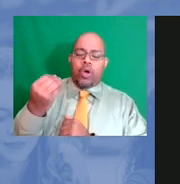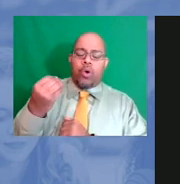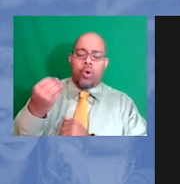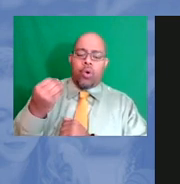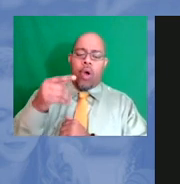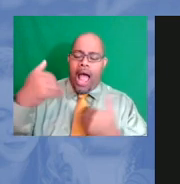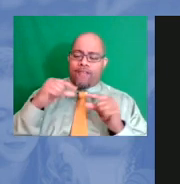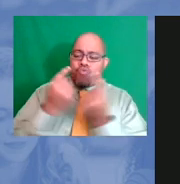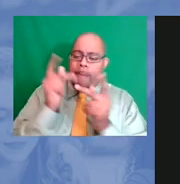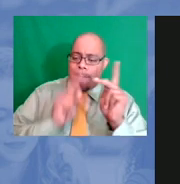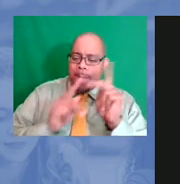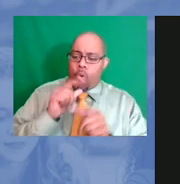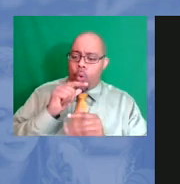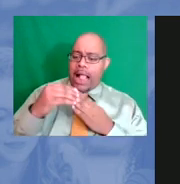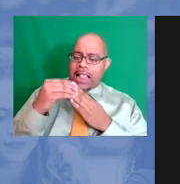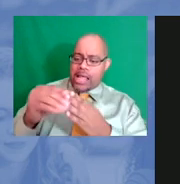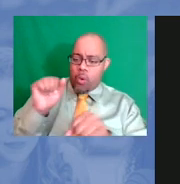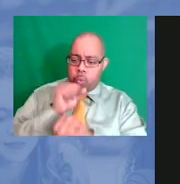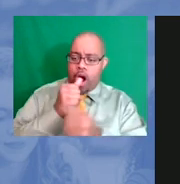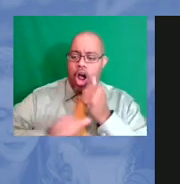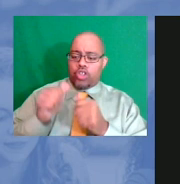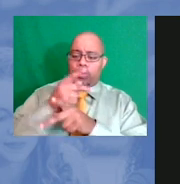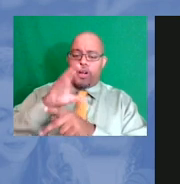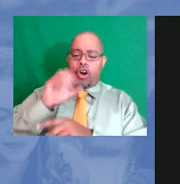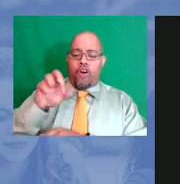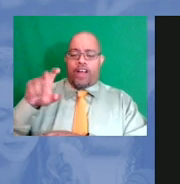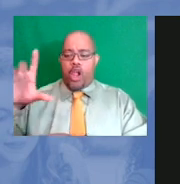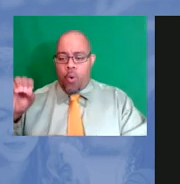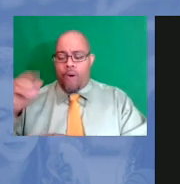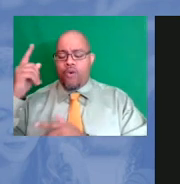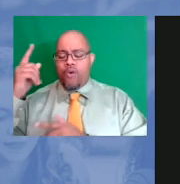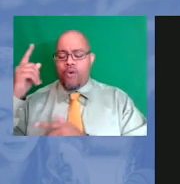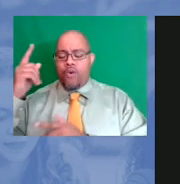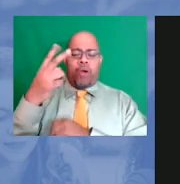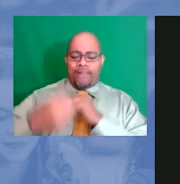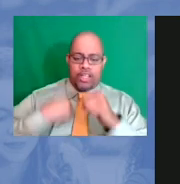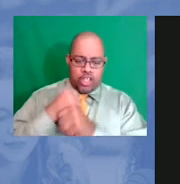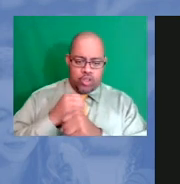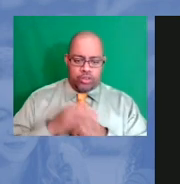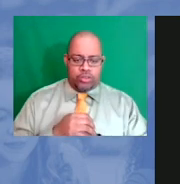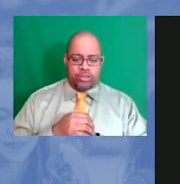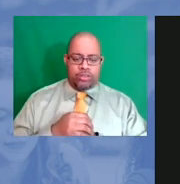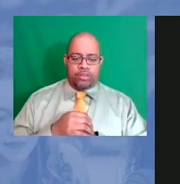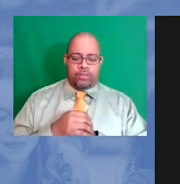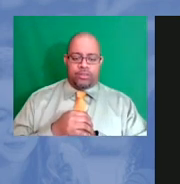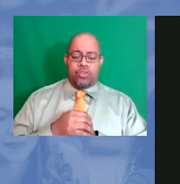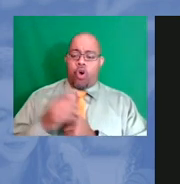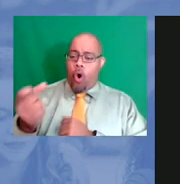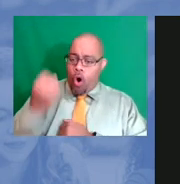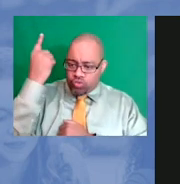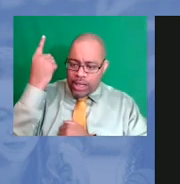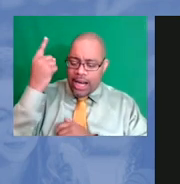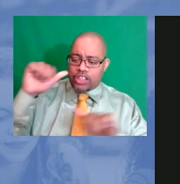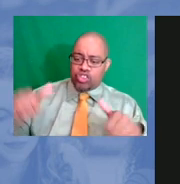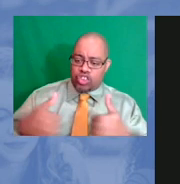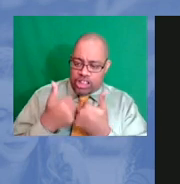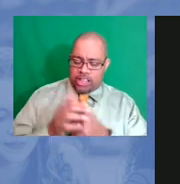LEADING THIS WORK UNDER CARVHALLO WHO UNDERSTAND THE CHALLENGES THAT A LOT OF THESE STUDENTS